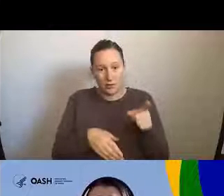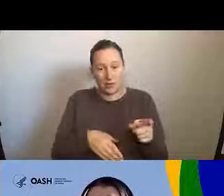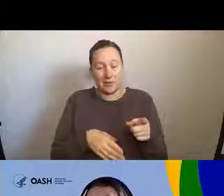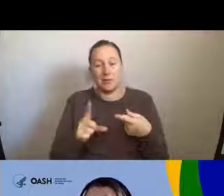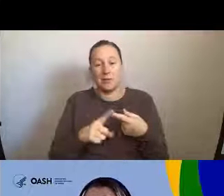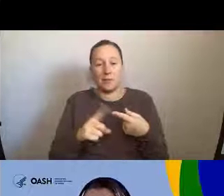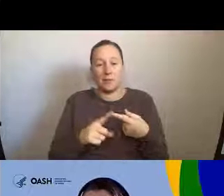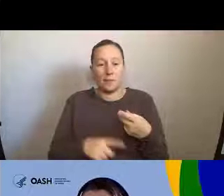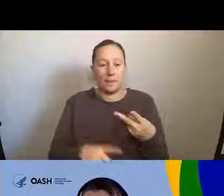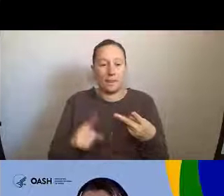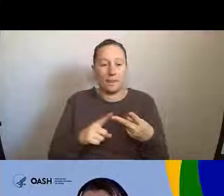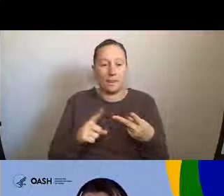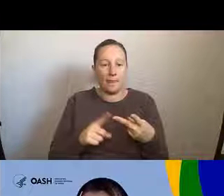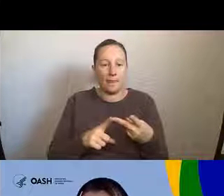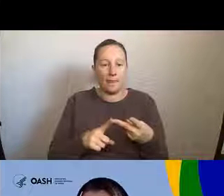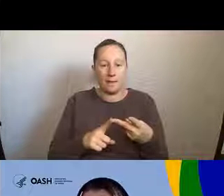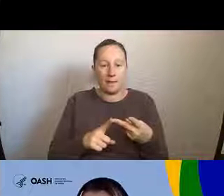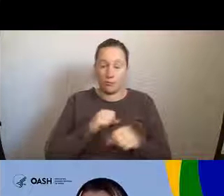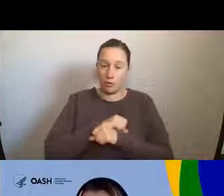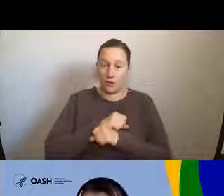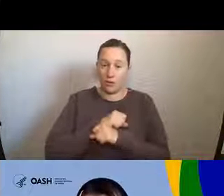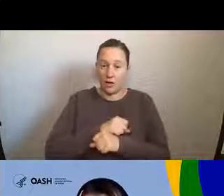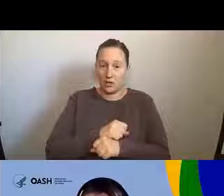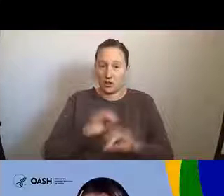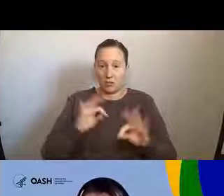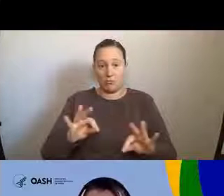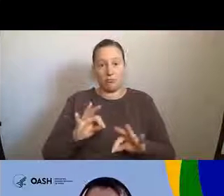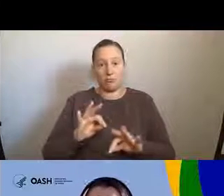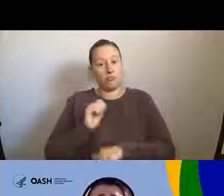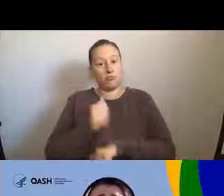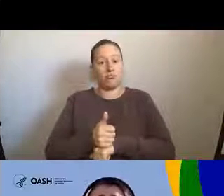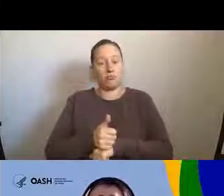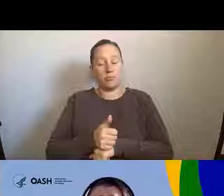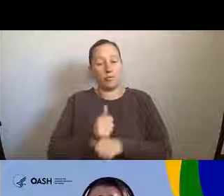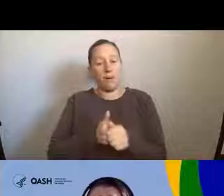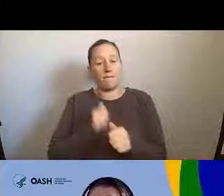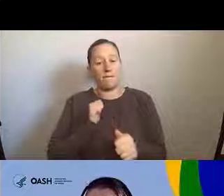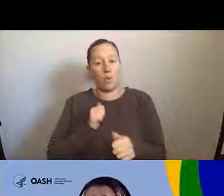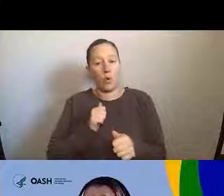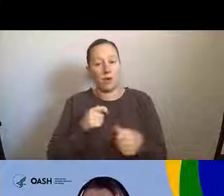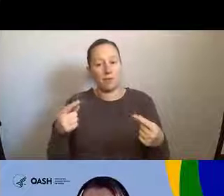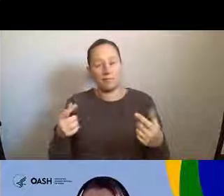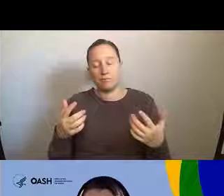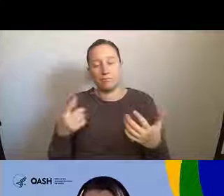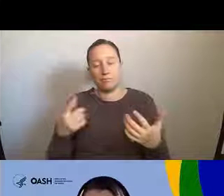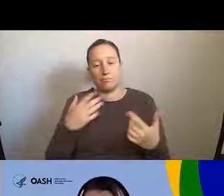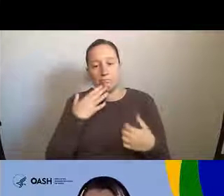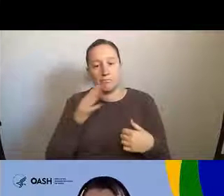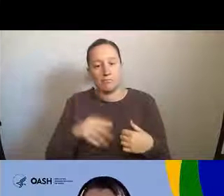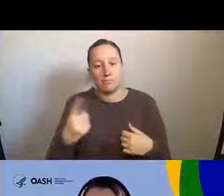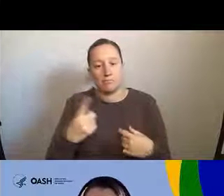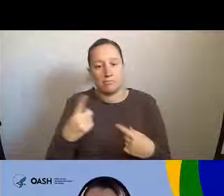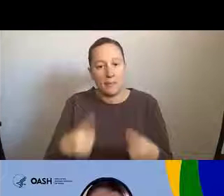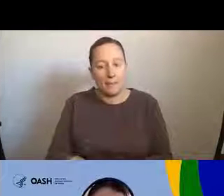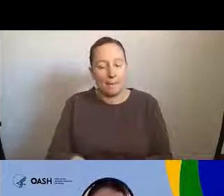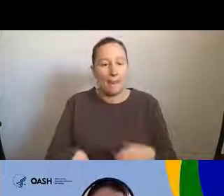The adequacy of protection against these risks, the potential benefit of the research to the subjects